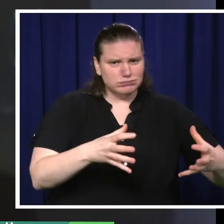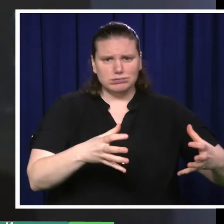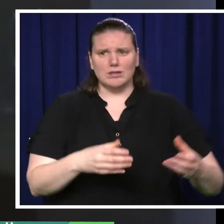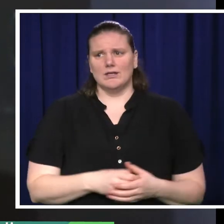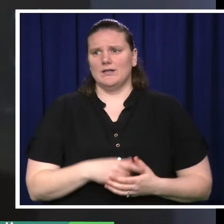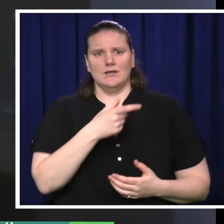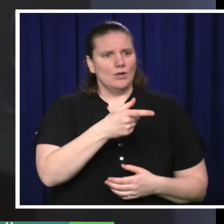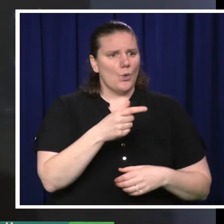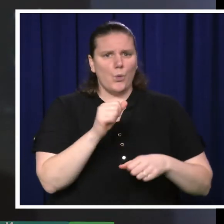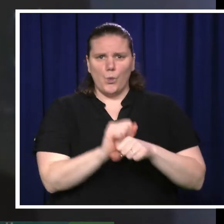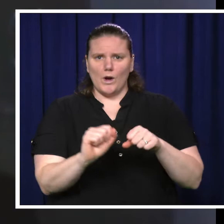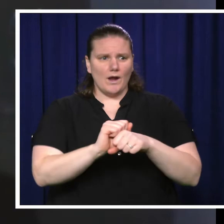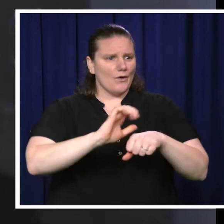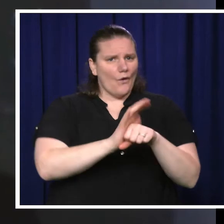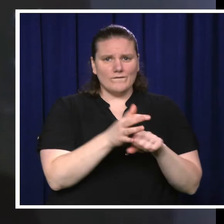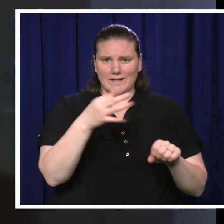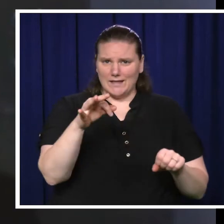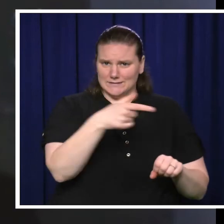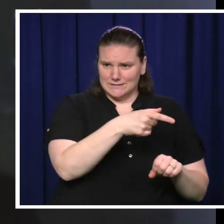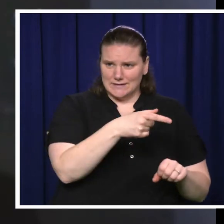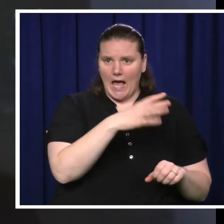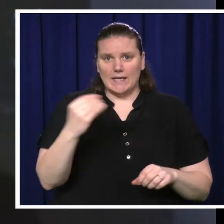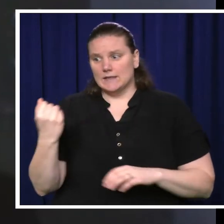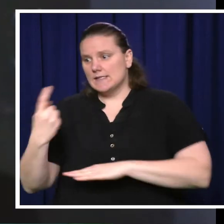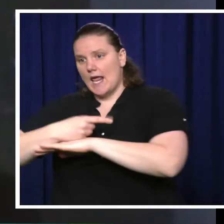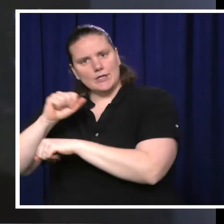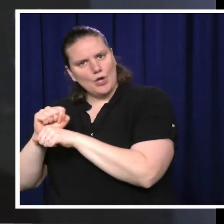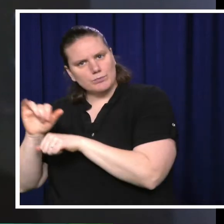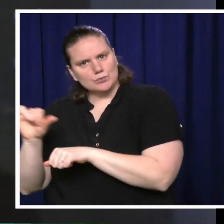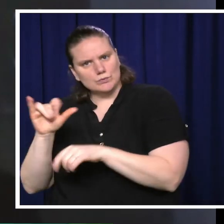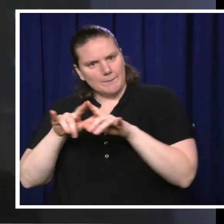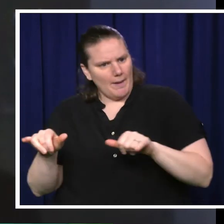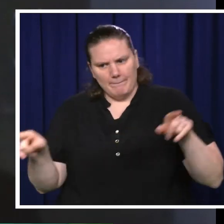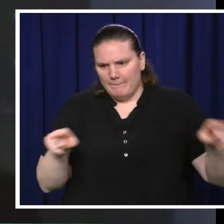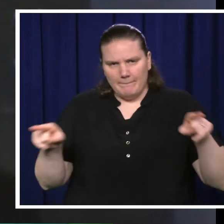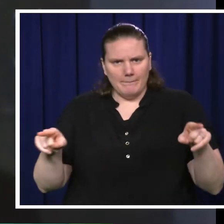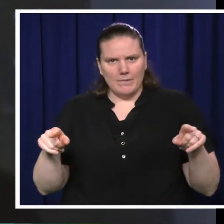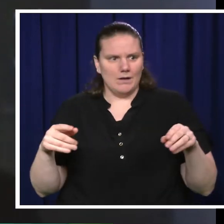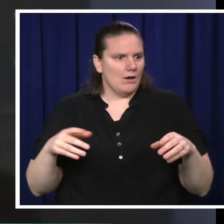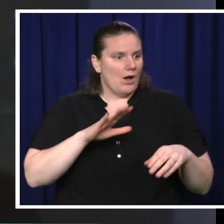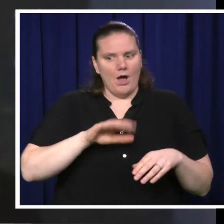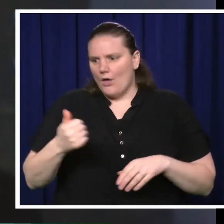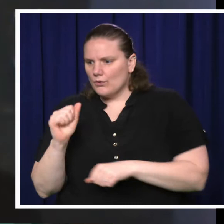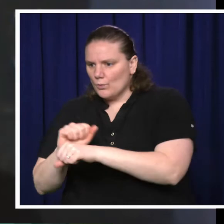Health Staff, some of them we're working on covid-19. And while there, we're also doing their day jobs because the